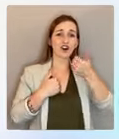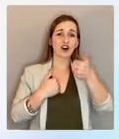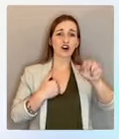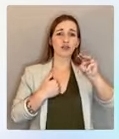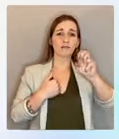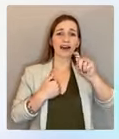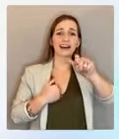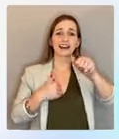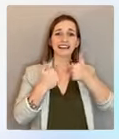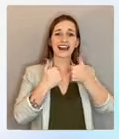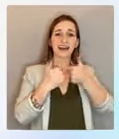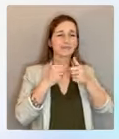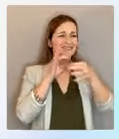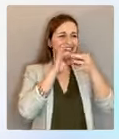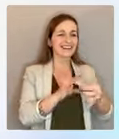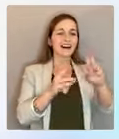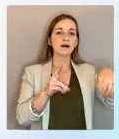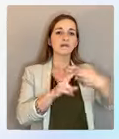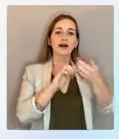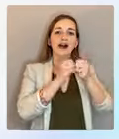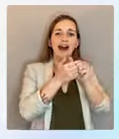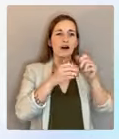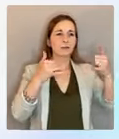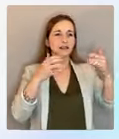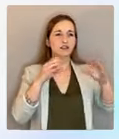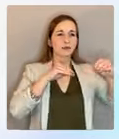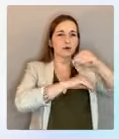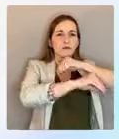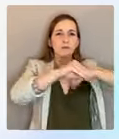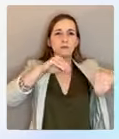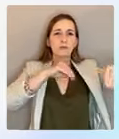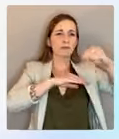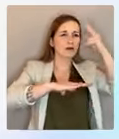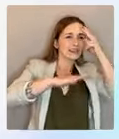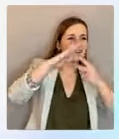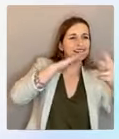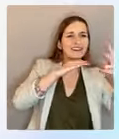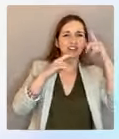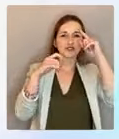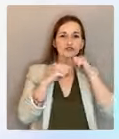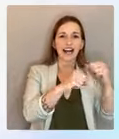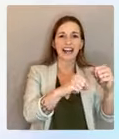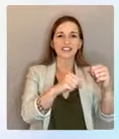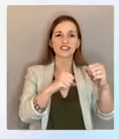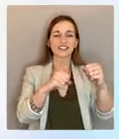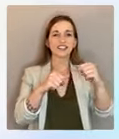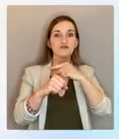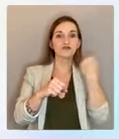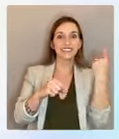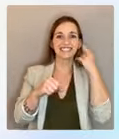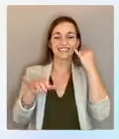where your opponents are, where you think people are going to go. There's inherent risk to leaving your goal.